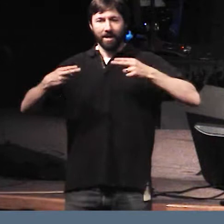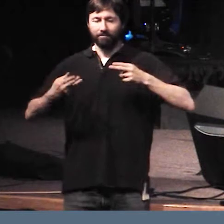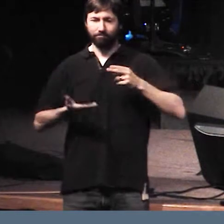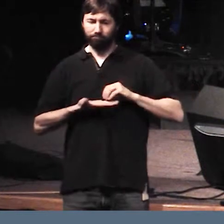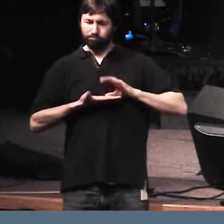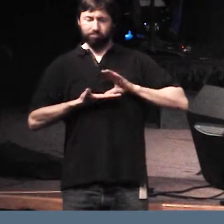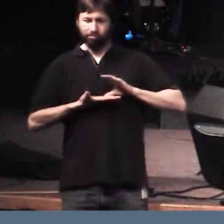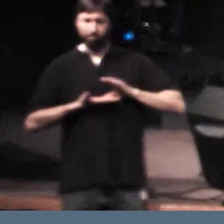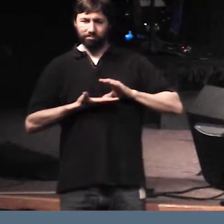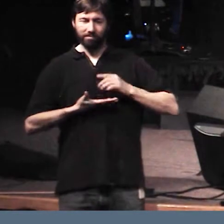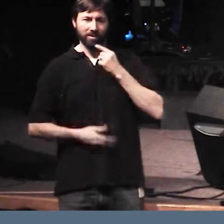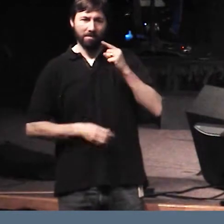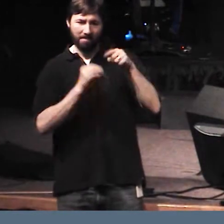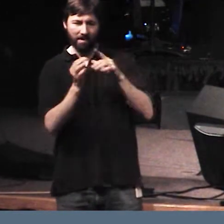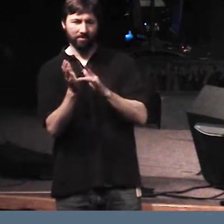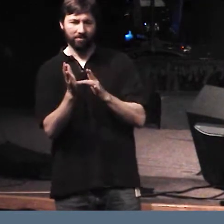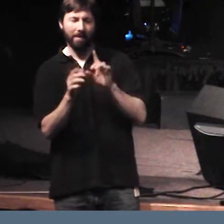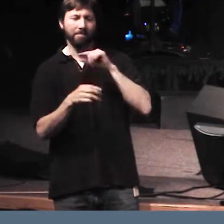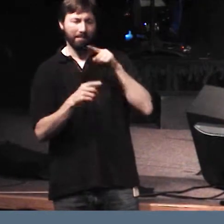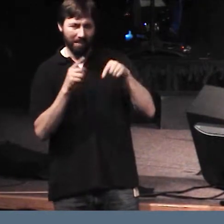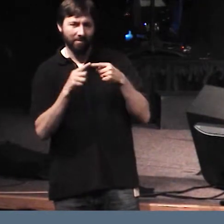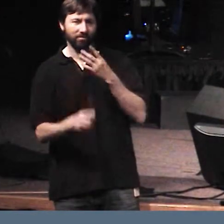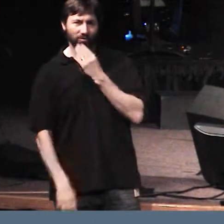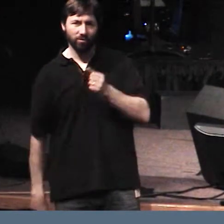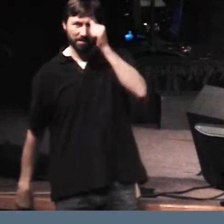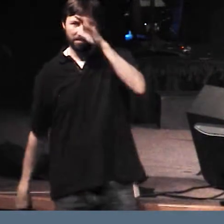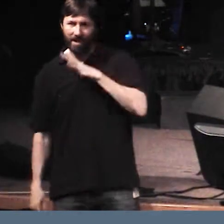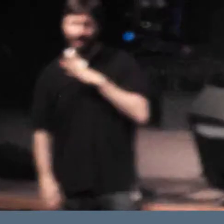that you could give to a Jewish man - that he was a man of cHesed